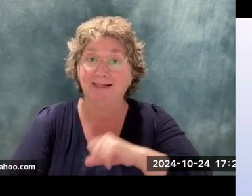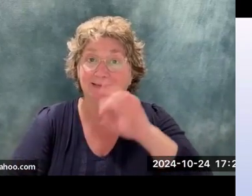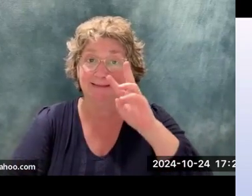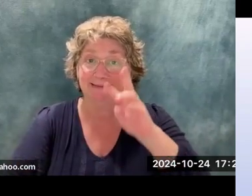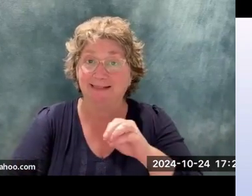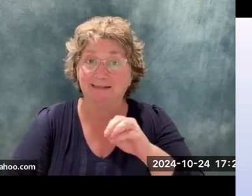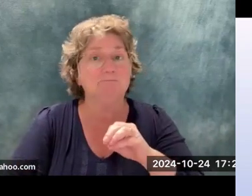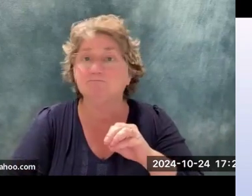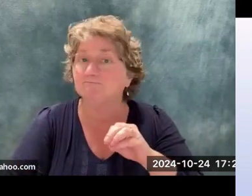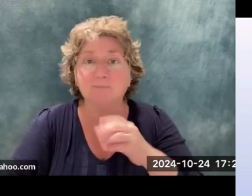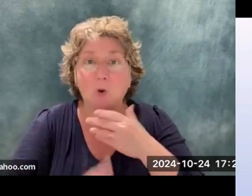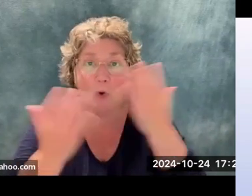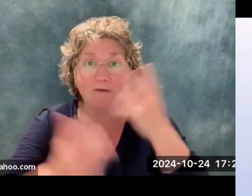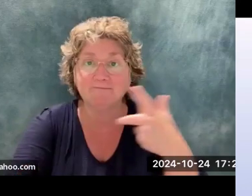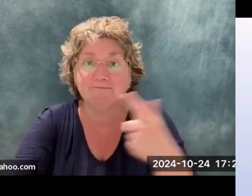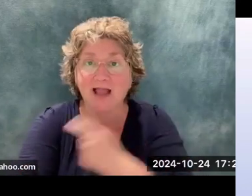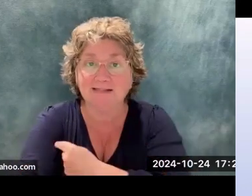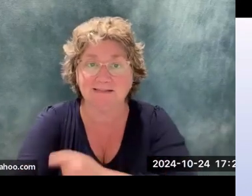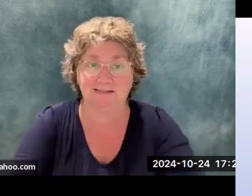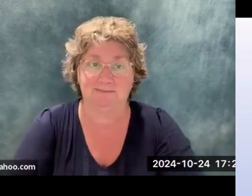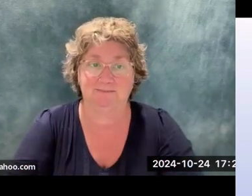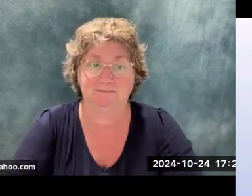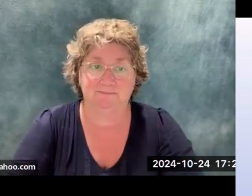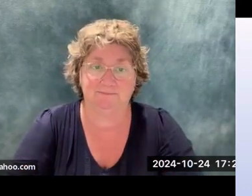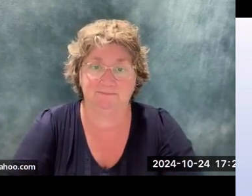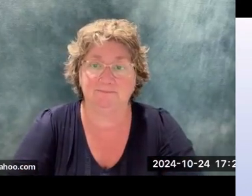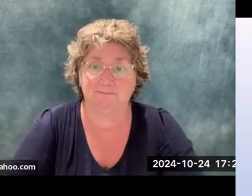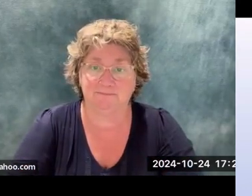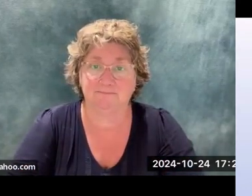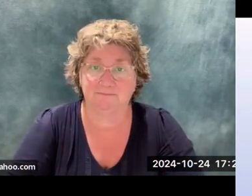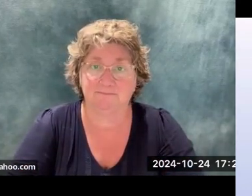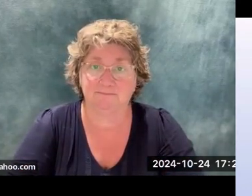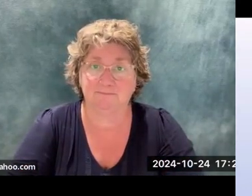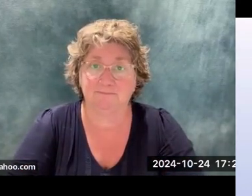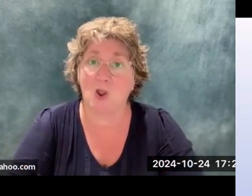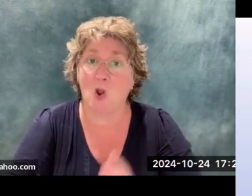Of these 444 people, only 21 had been inoculated with the vaccine.